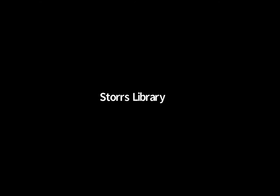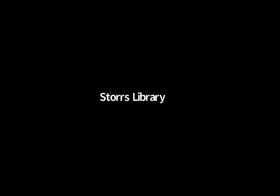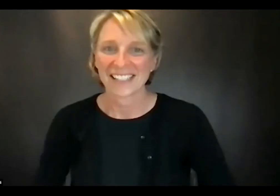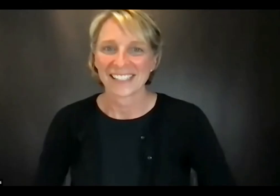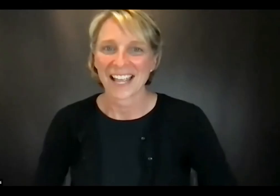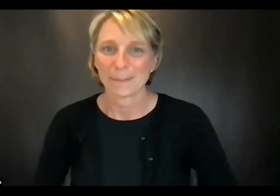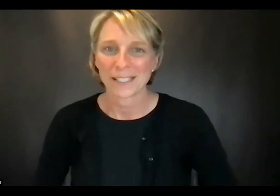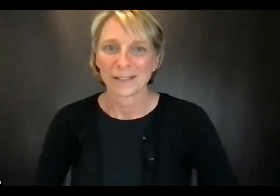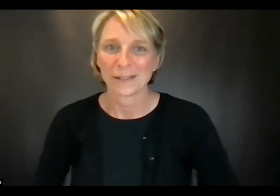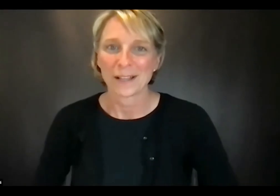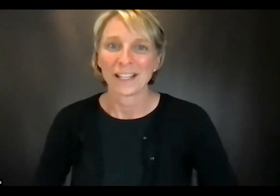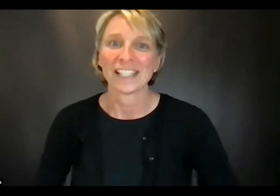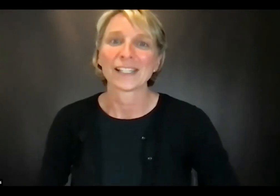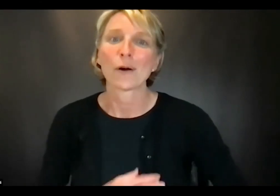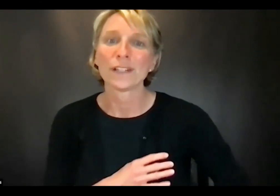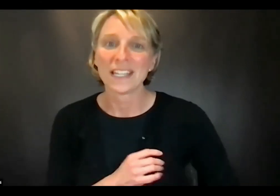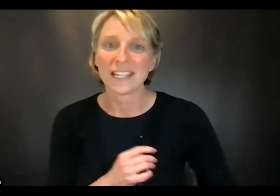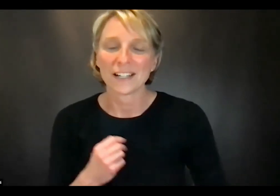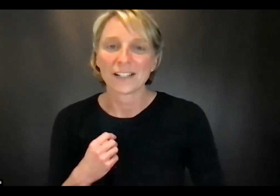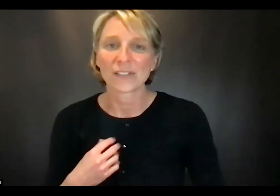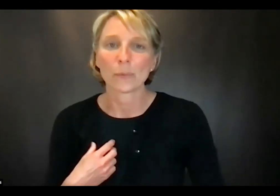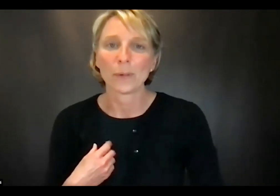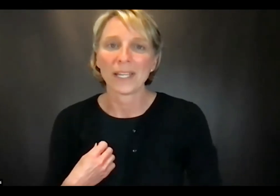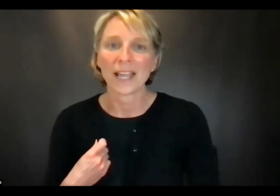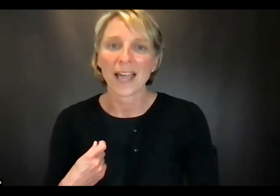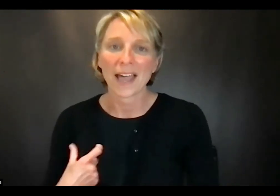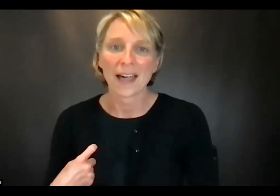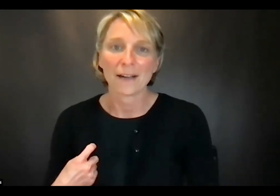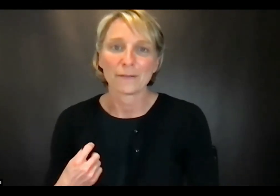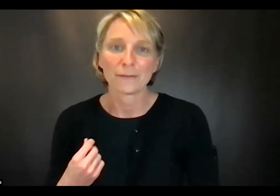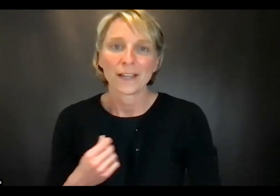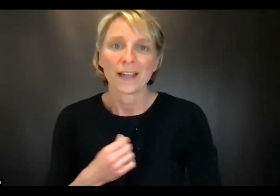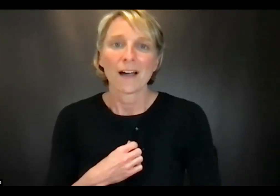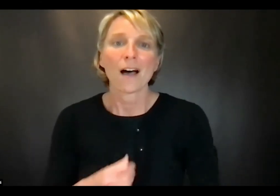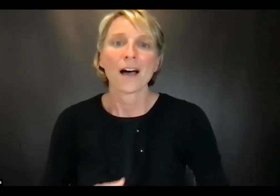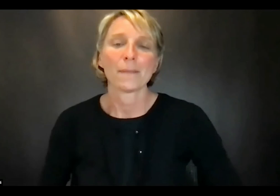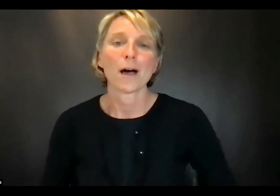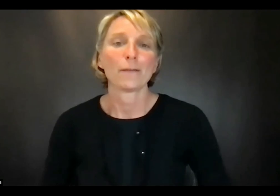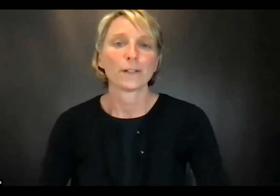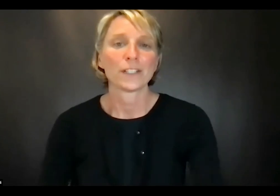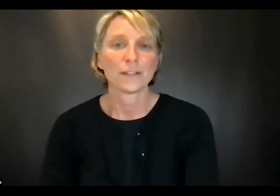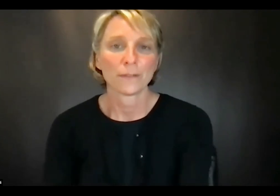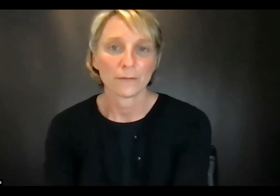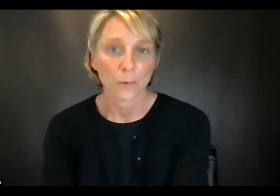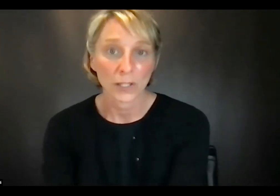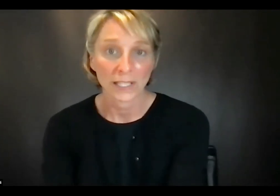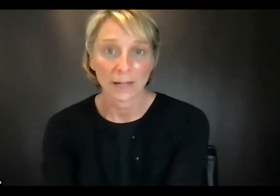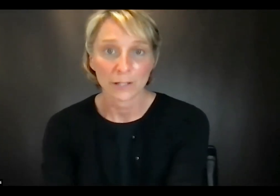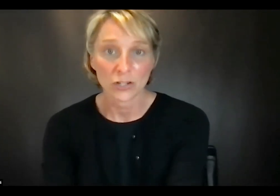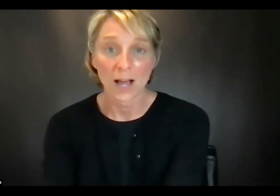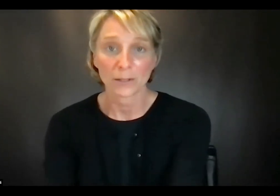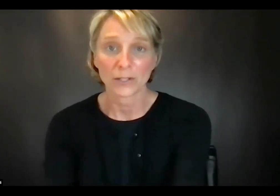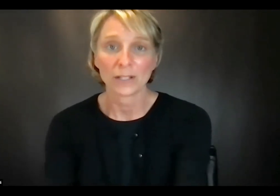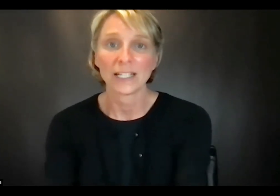Yes, absolutely. So over the years, we have offered different foreign language opportunities